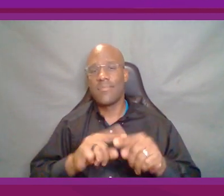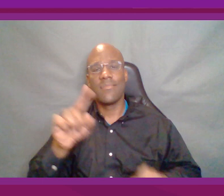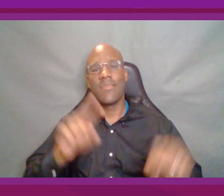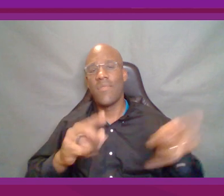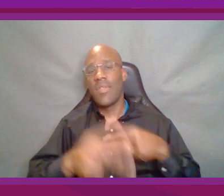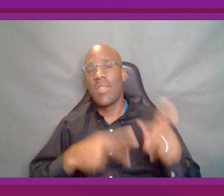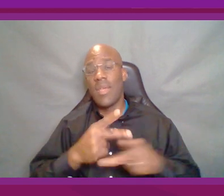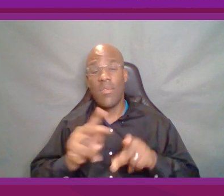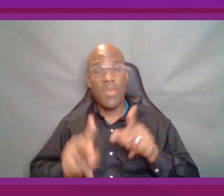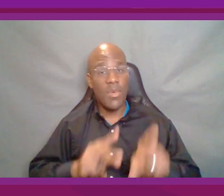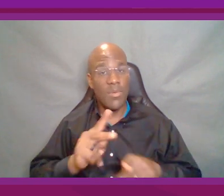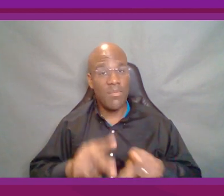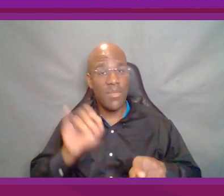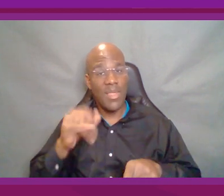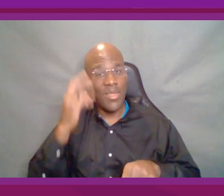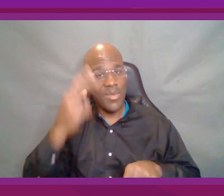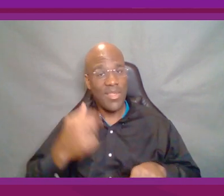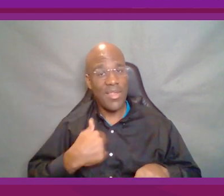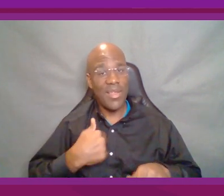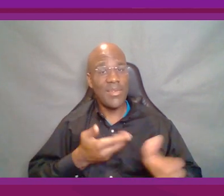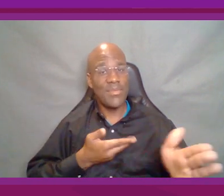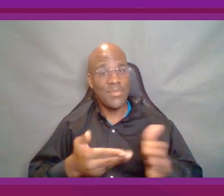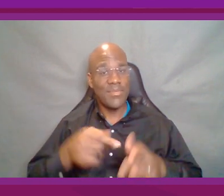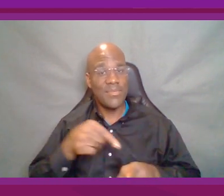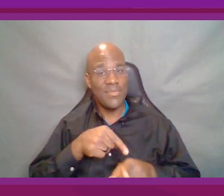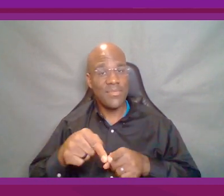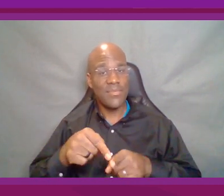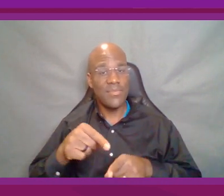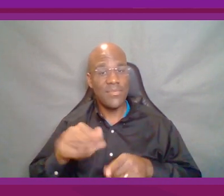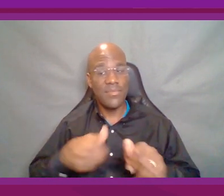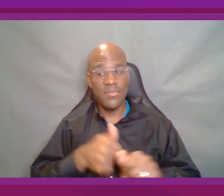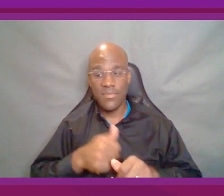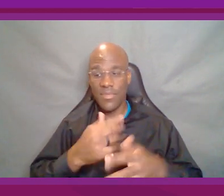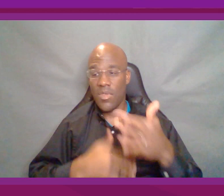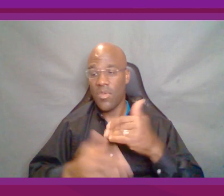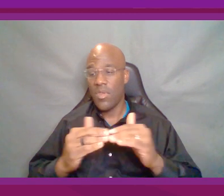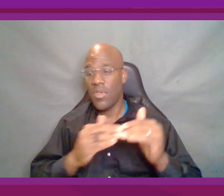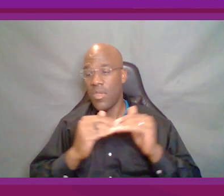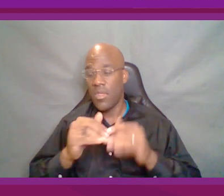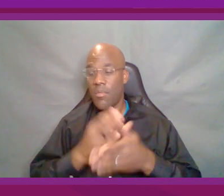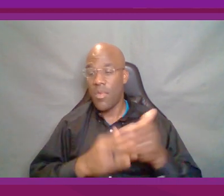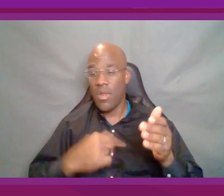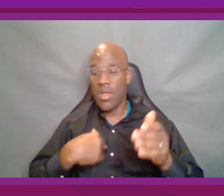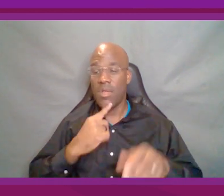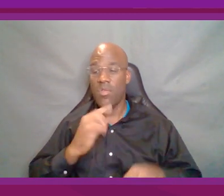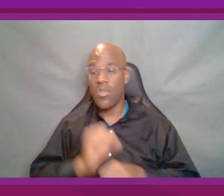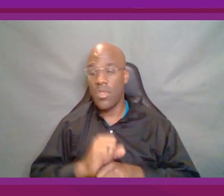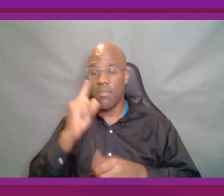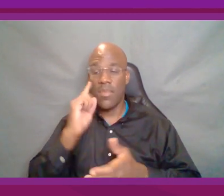I came to this work is because of the social justice aspect, and I truly believe that for people